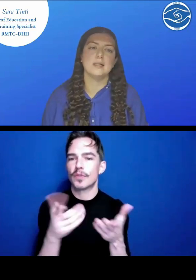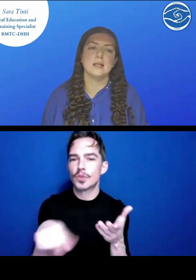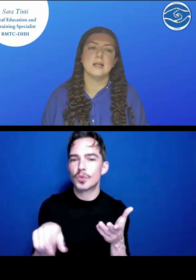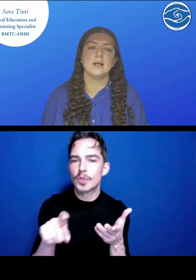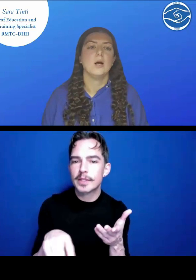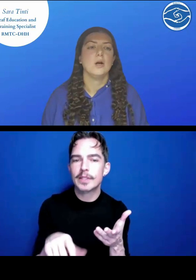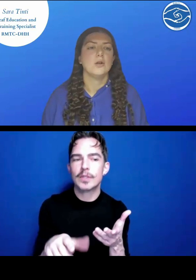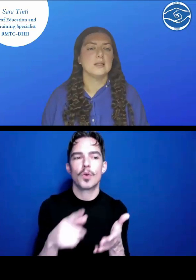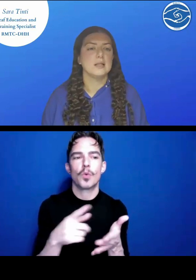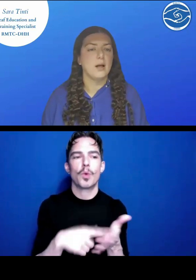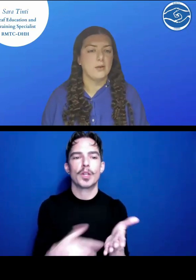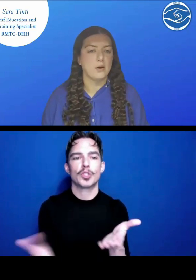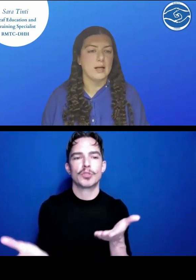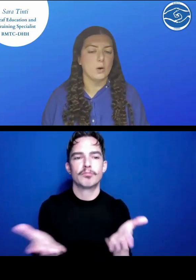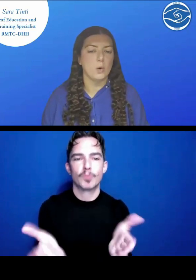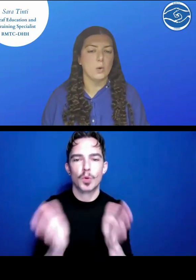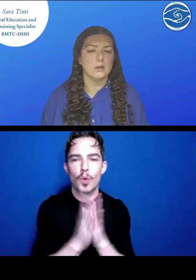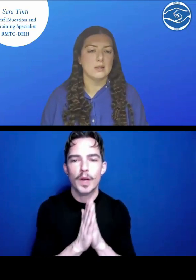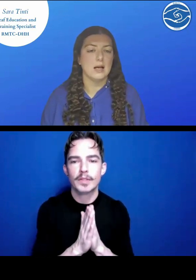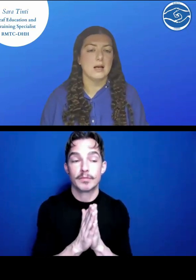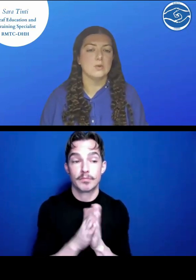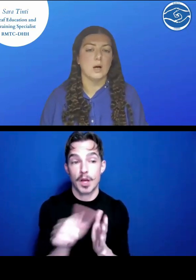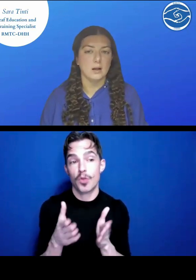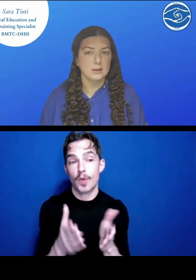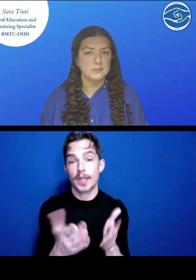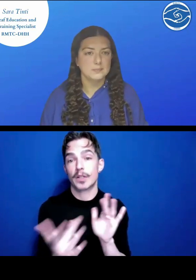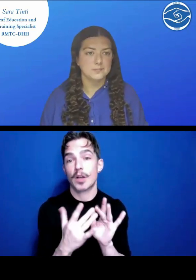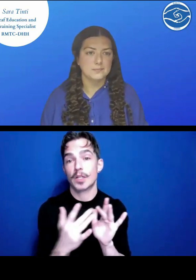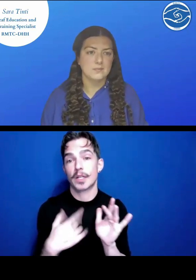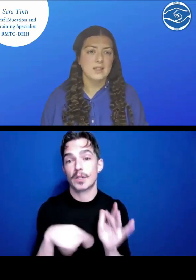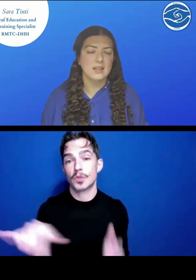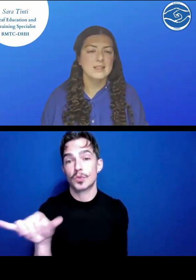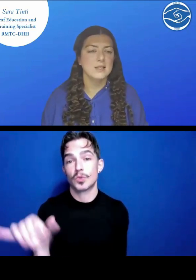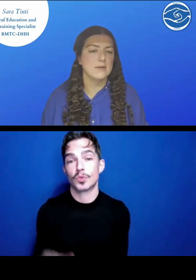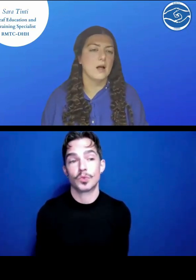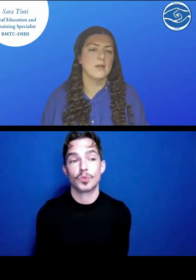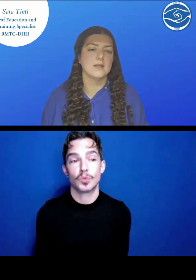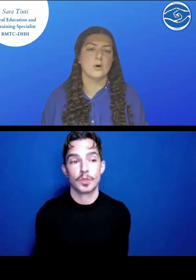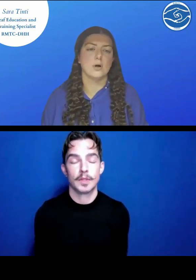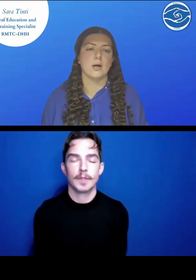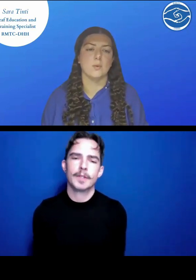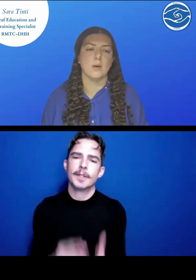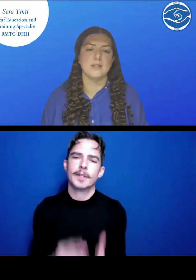requesting. So that's another way to get a hold of us as well is to fill out this form on our